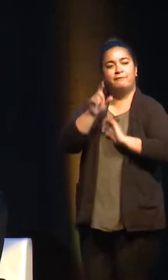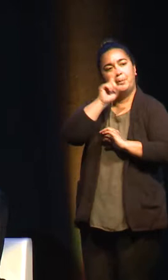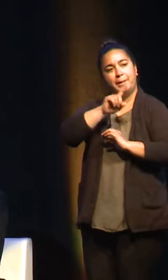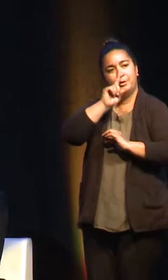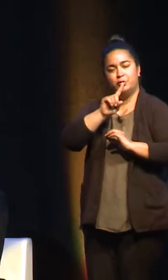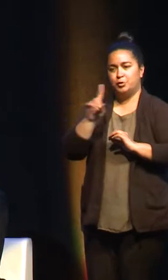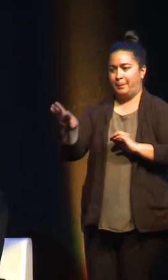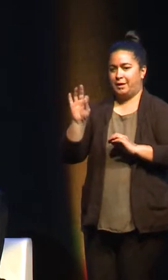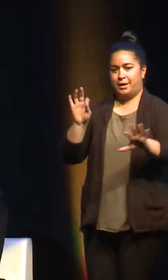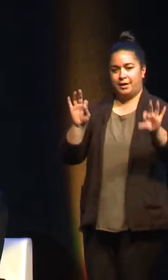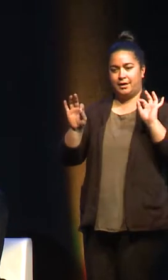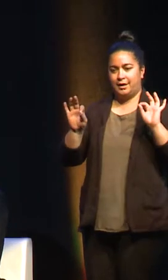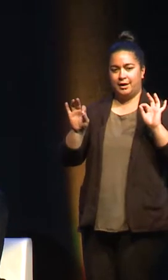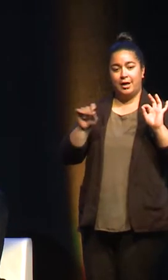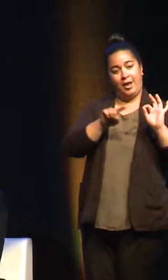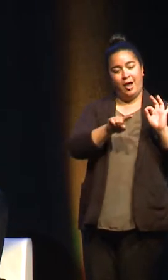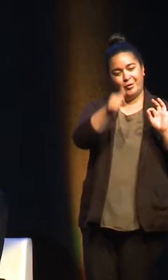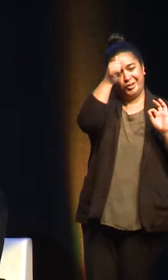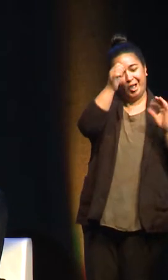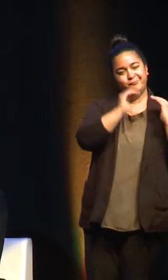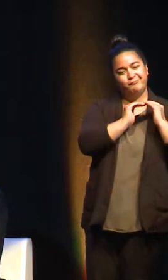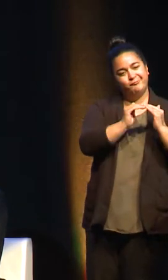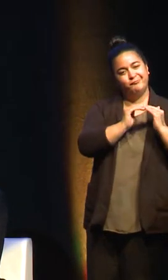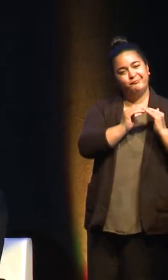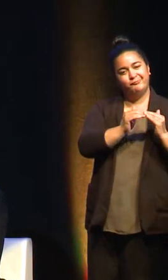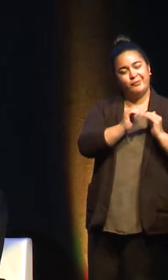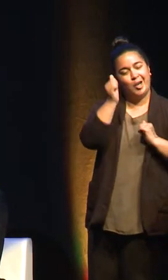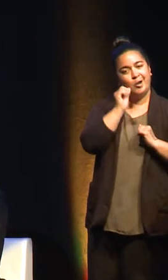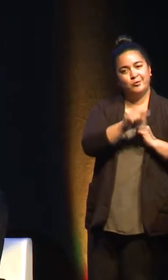two options. one of which is the status quo, which is familiar to you, for an imagined